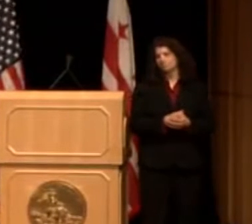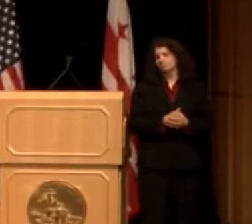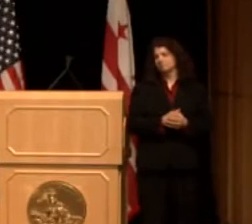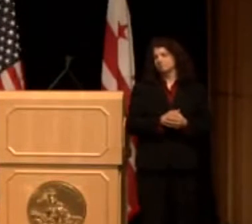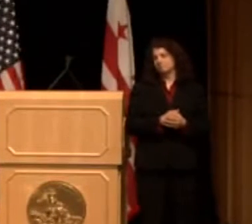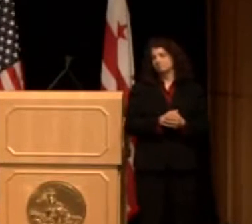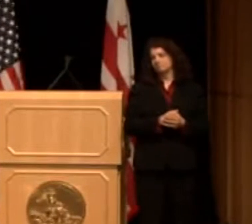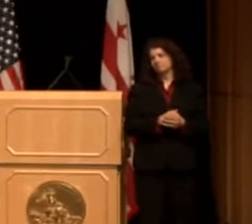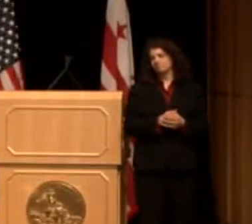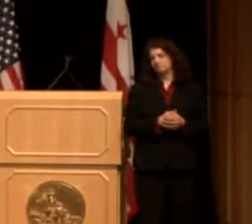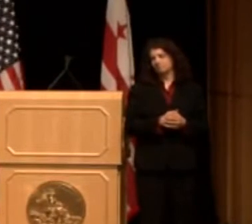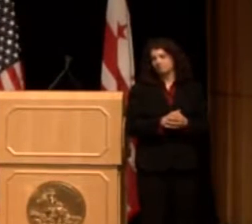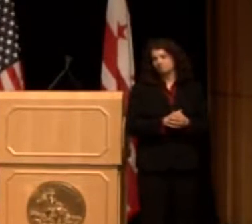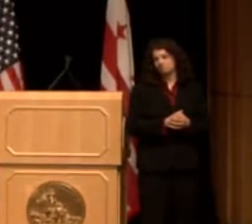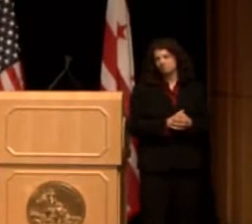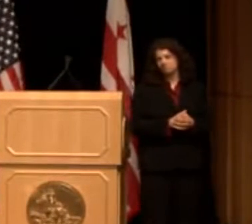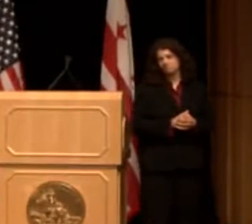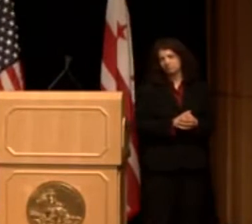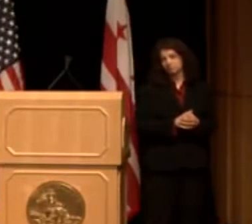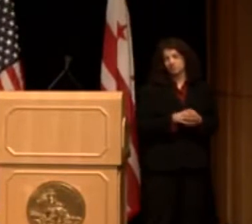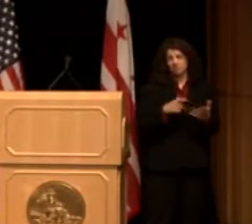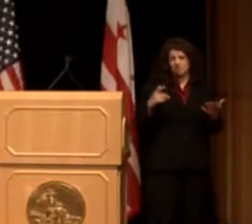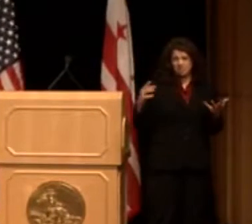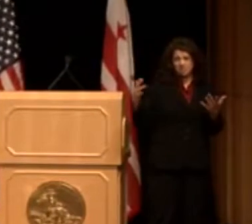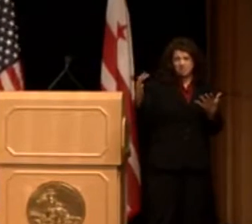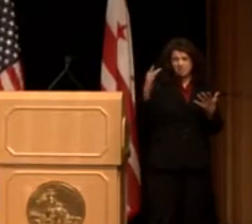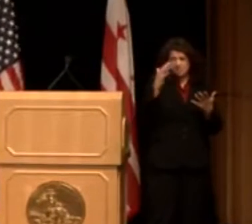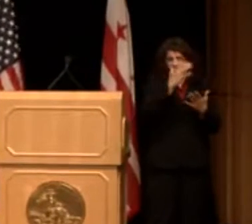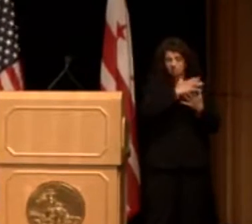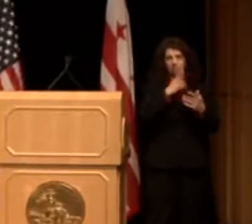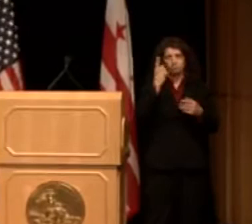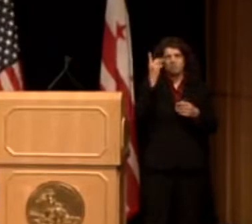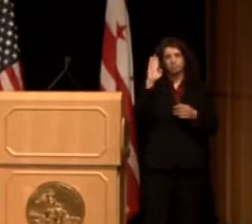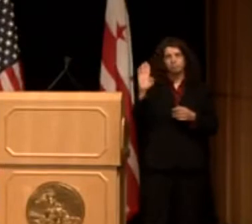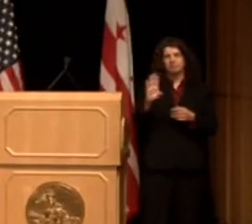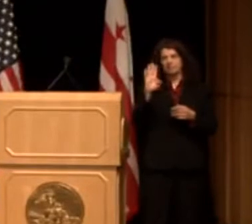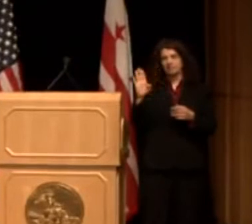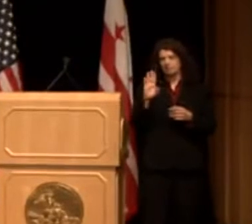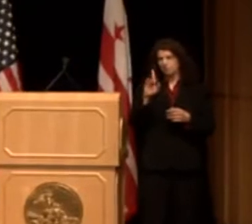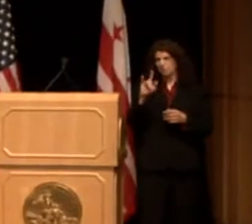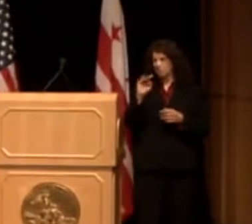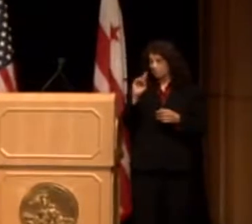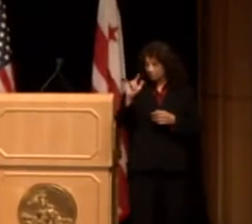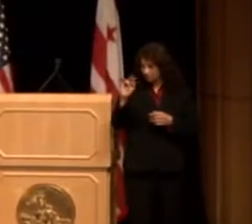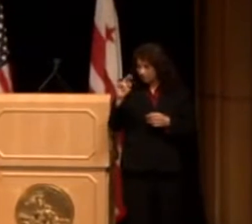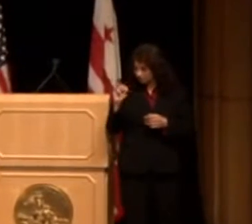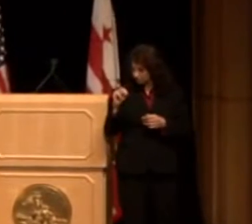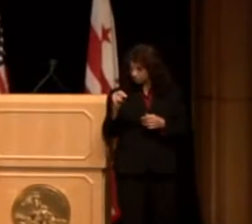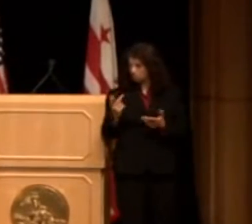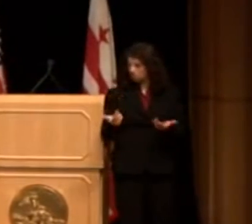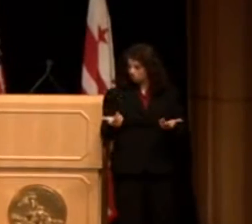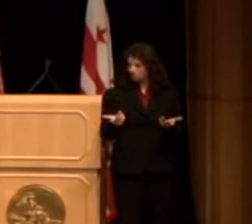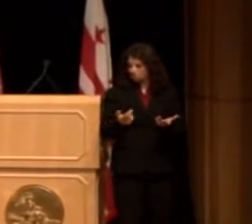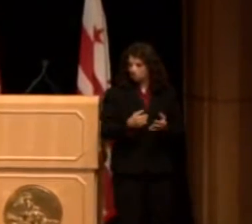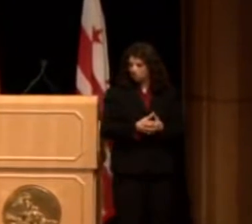BILLION DOLLARS. AND AGAIN I WOULD CHARGE THAT OR I WOULD QUESTION WHETHER ANY OTHER STATE AND HOPEFULLY THE